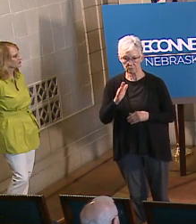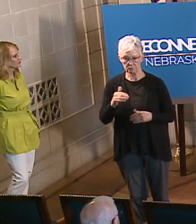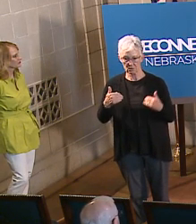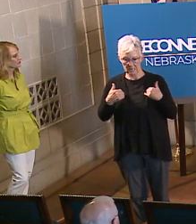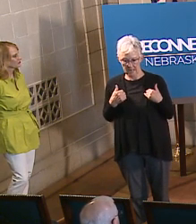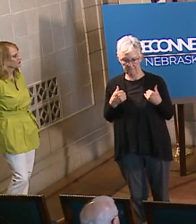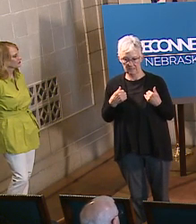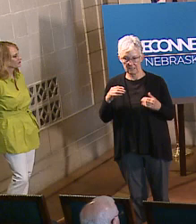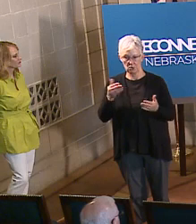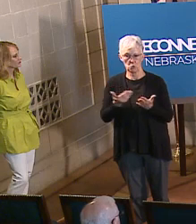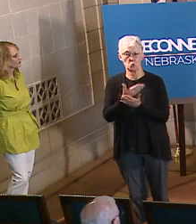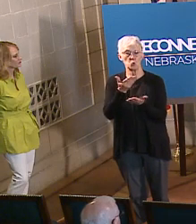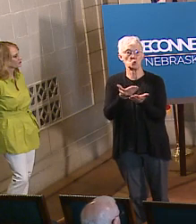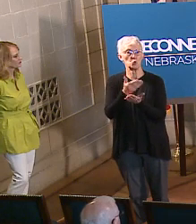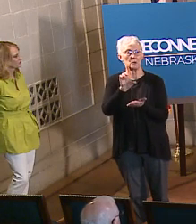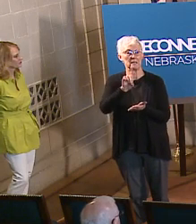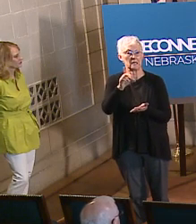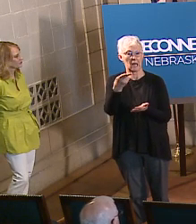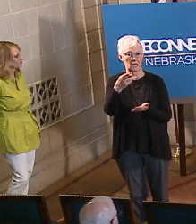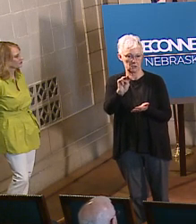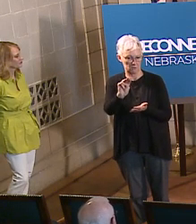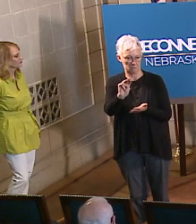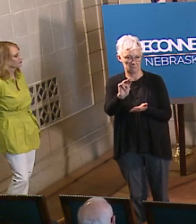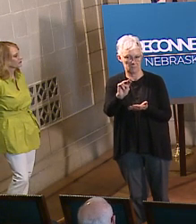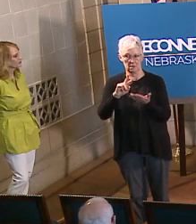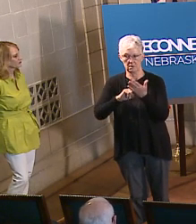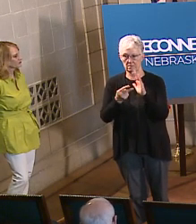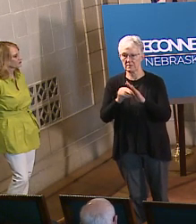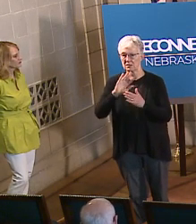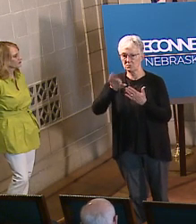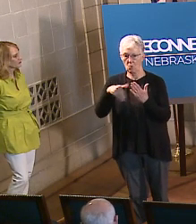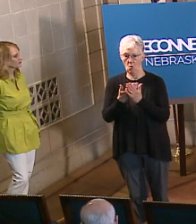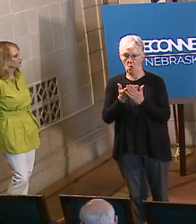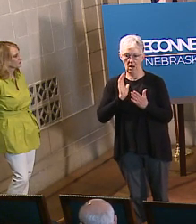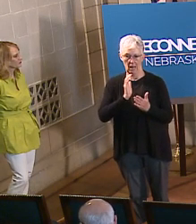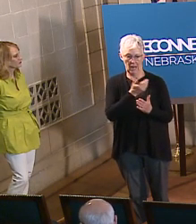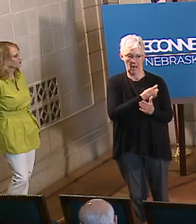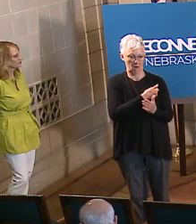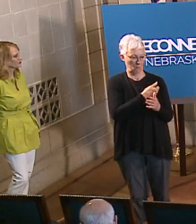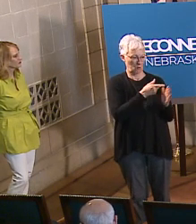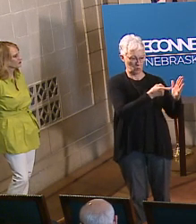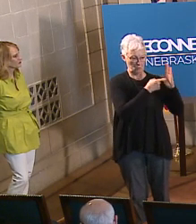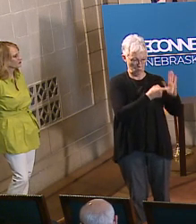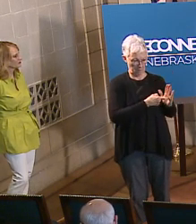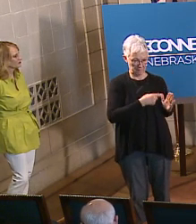GOVERNMENT.